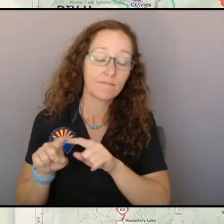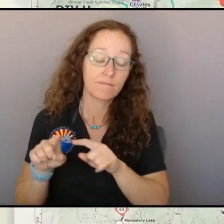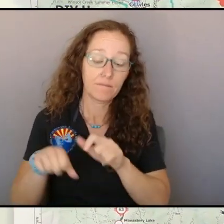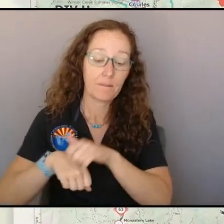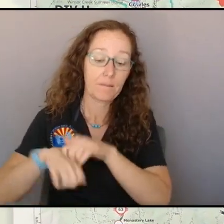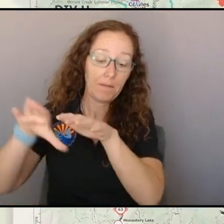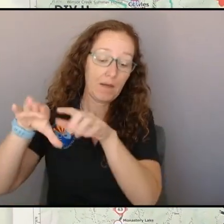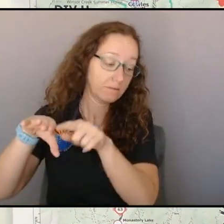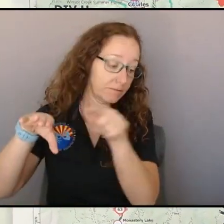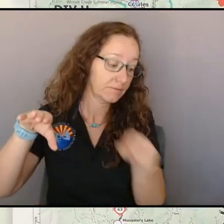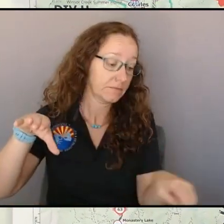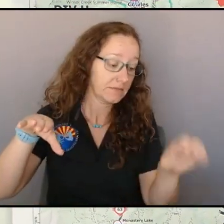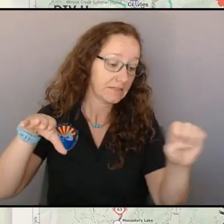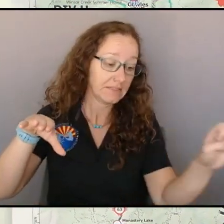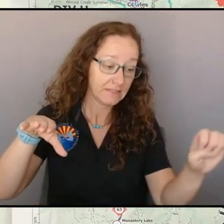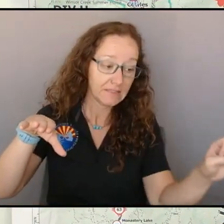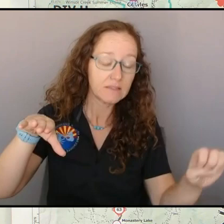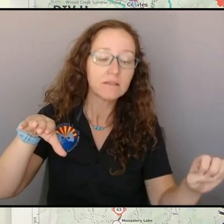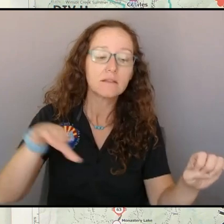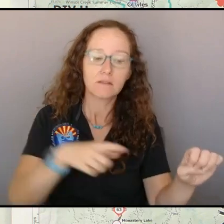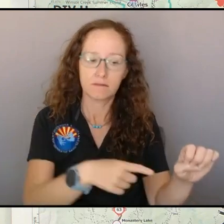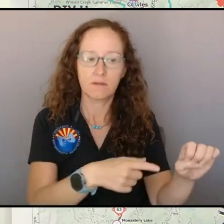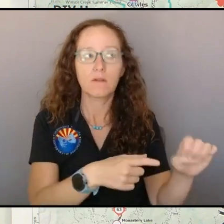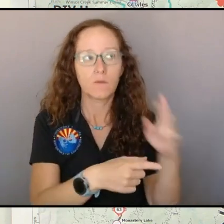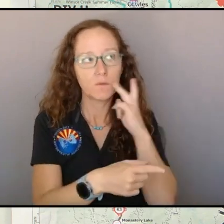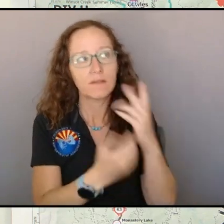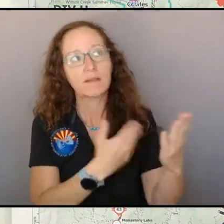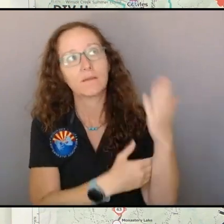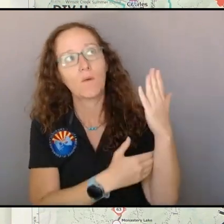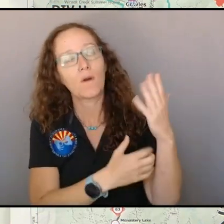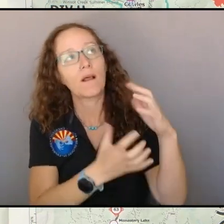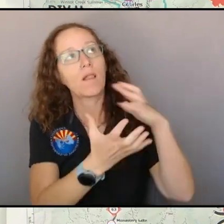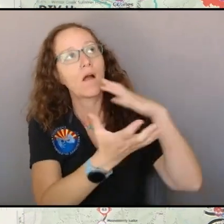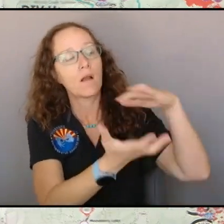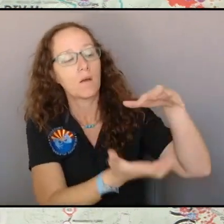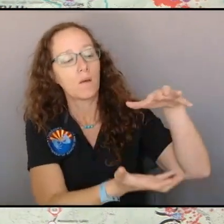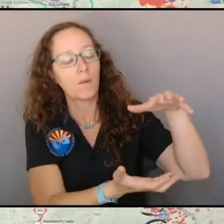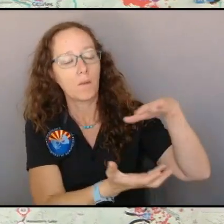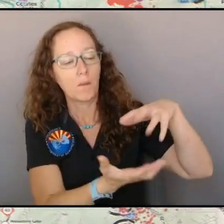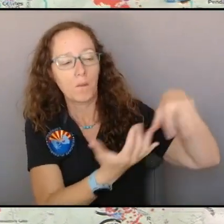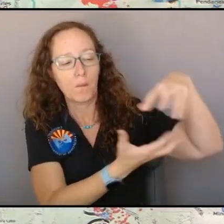and low-level clouds this morning. That was all that increase in moisture and what it did for the firefighters and